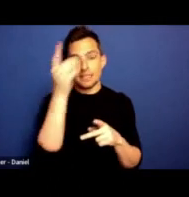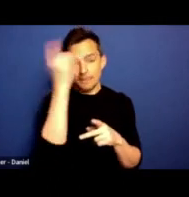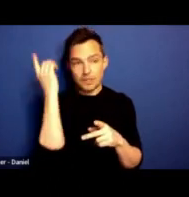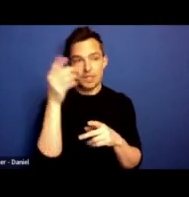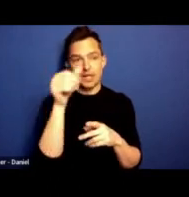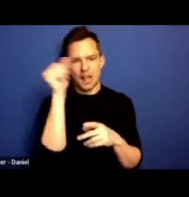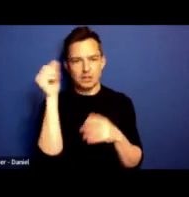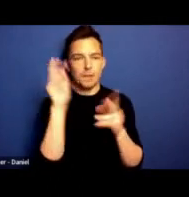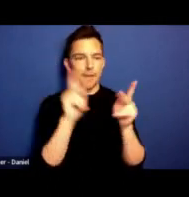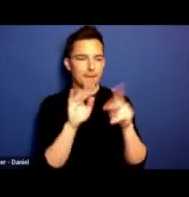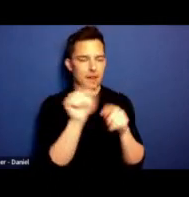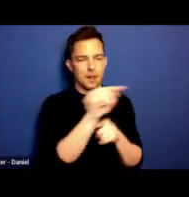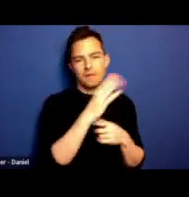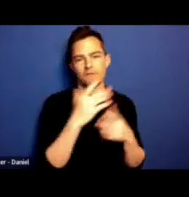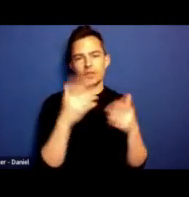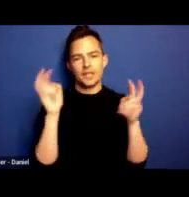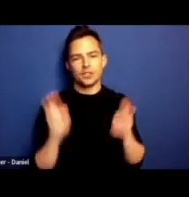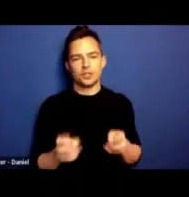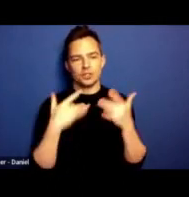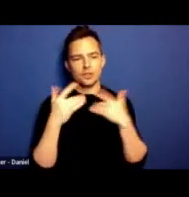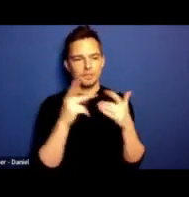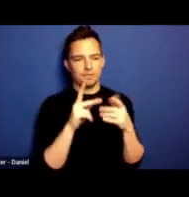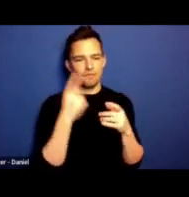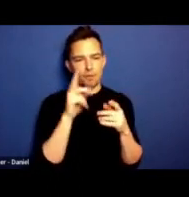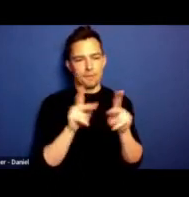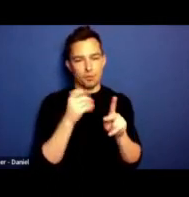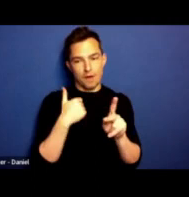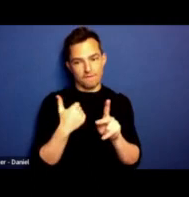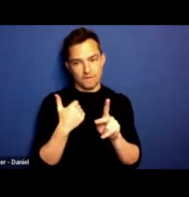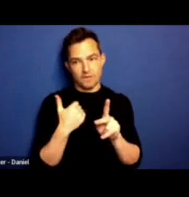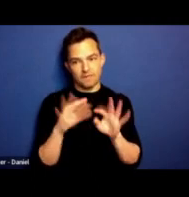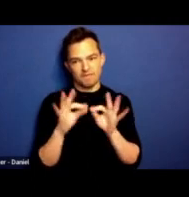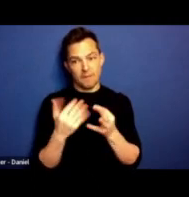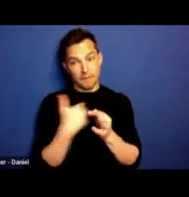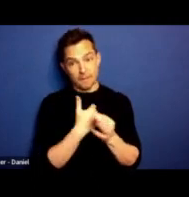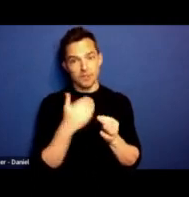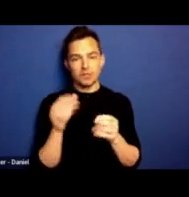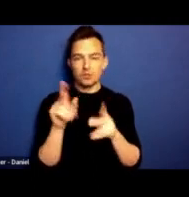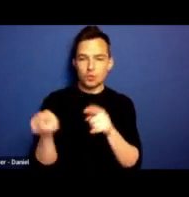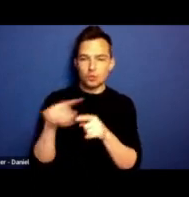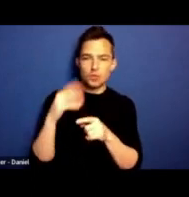the issues and concerns of family members and people who are experiencing dementia. And